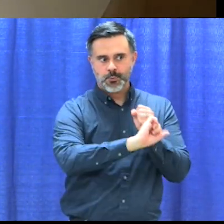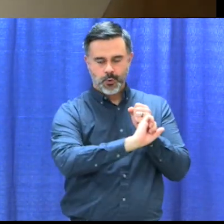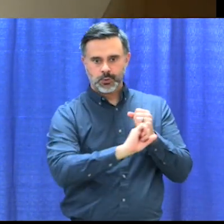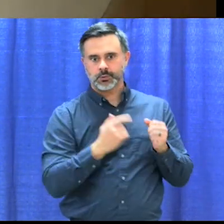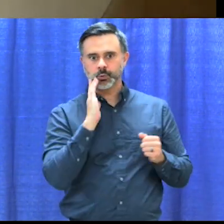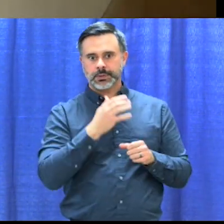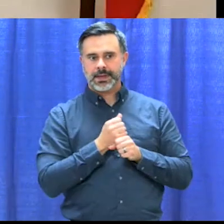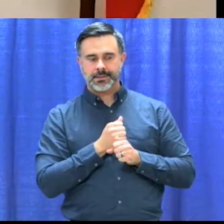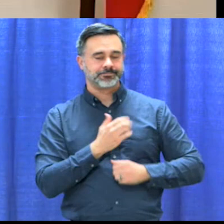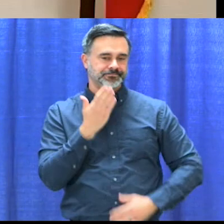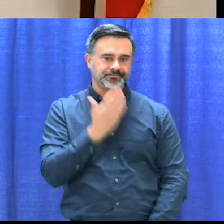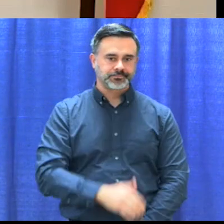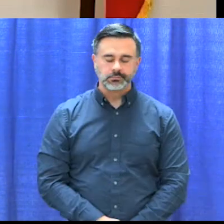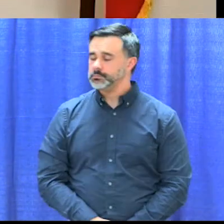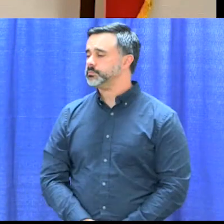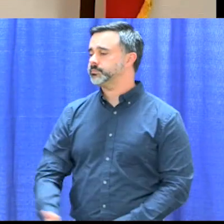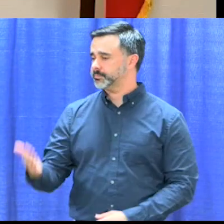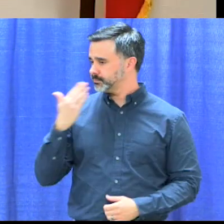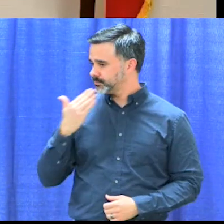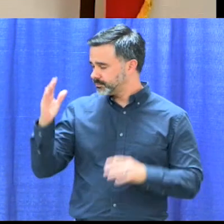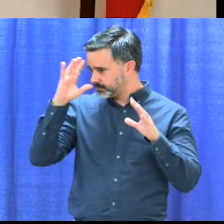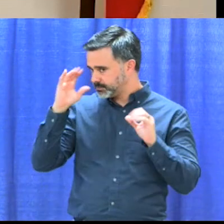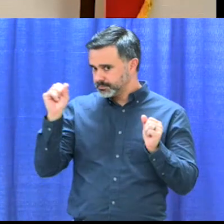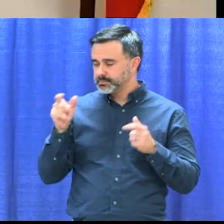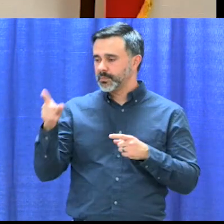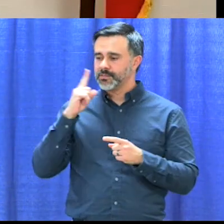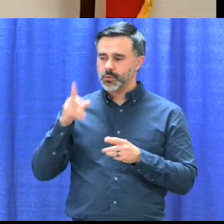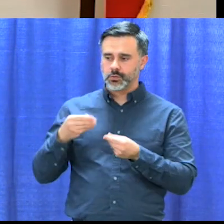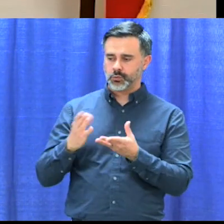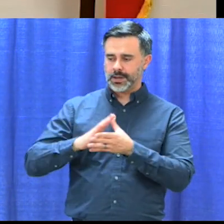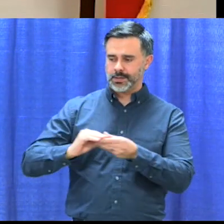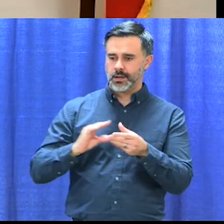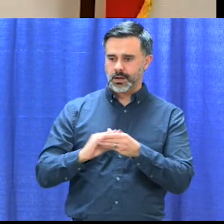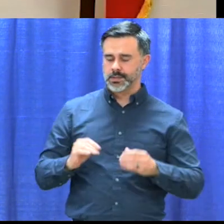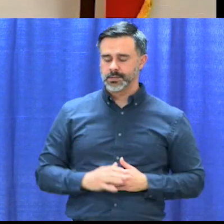[Thurmond speaking] Thank you superintendent Lampkin for providing that context.